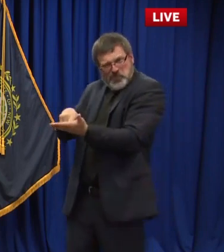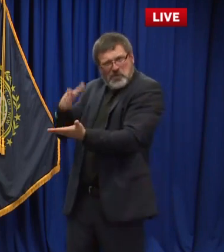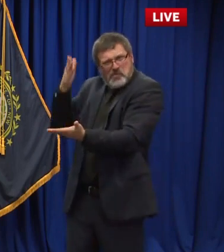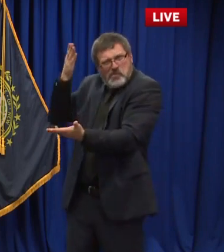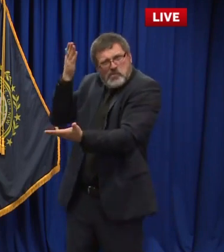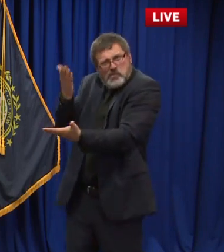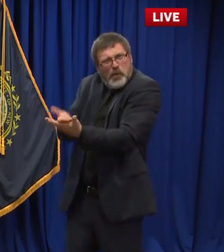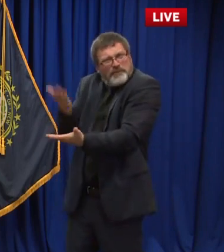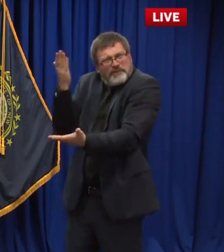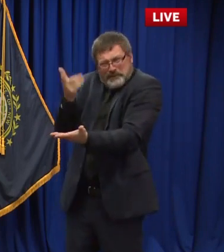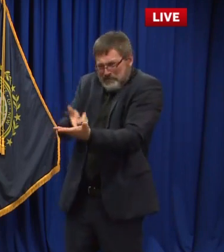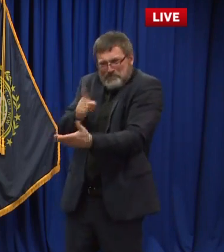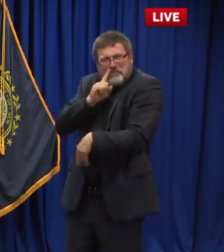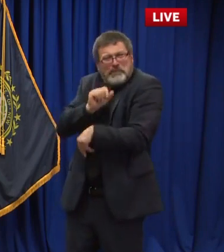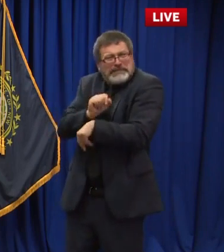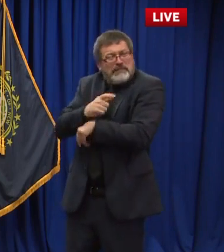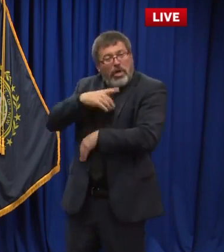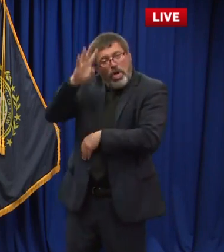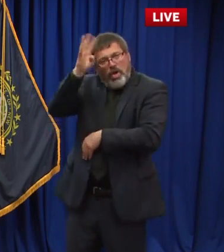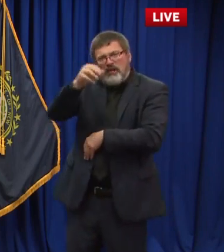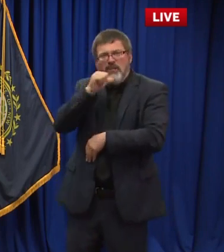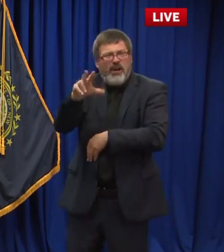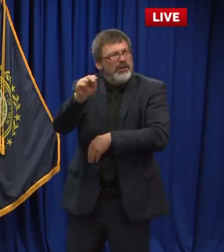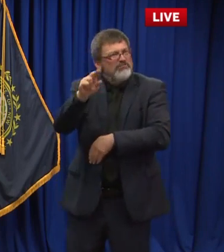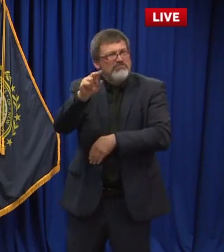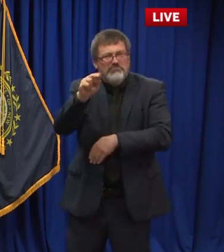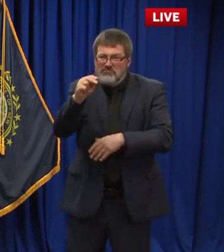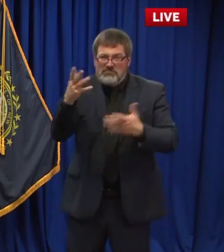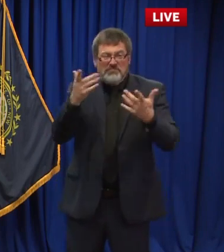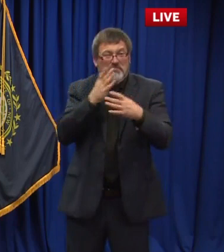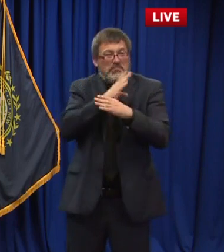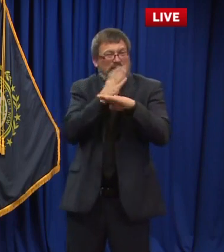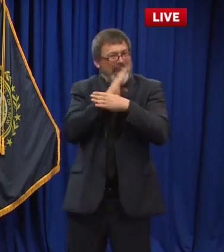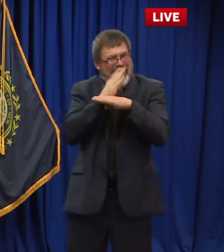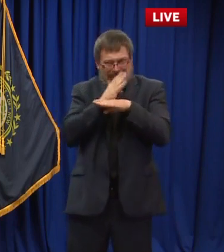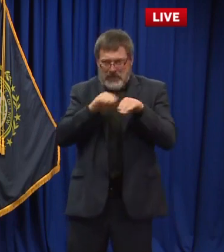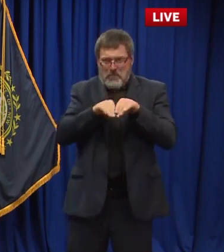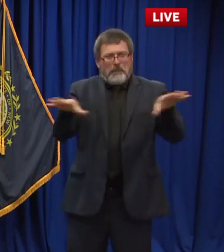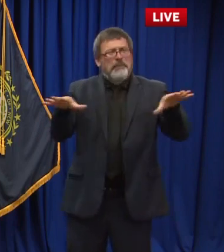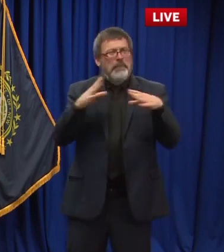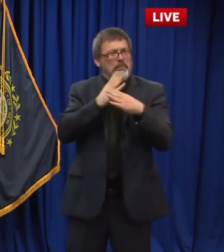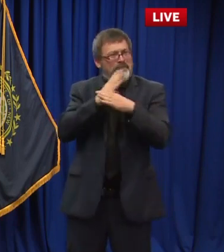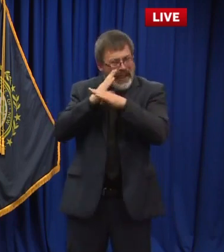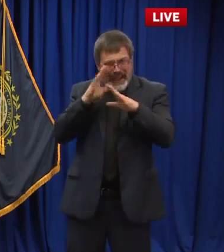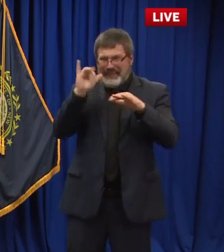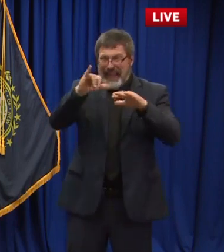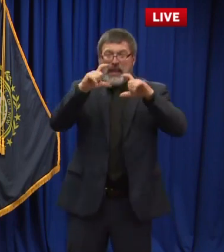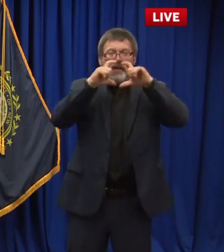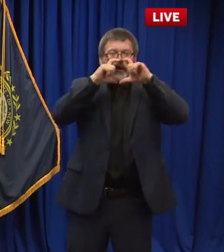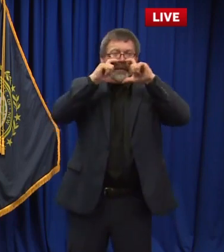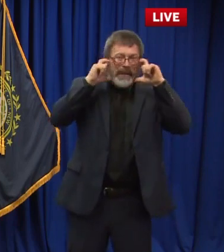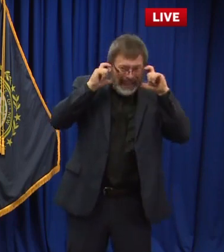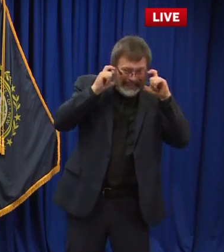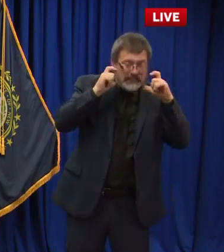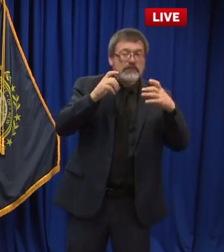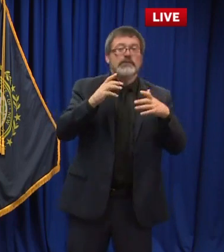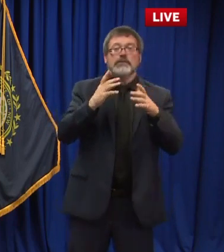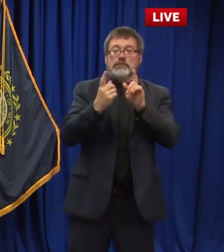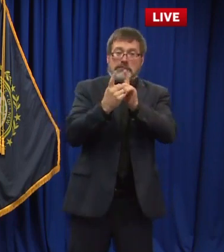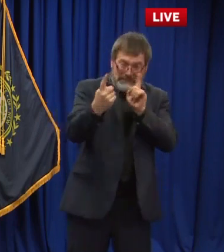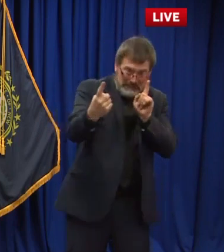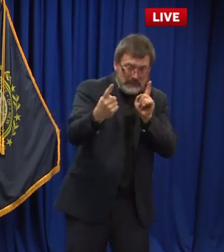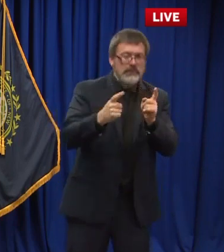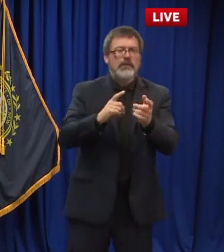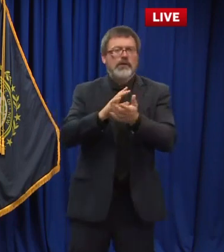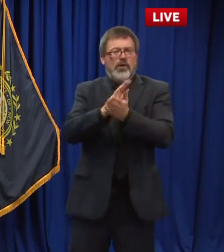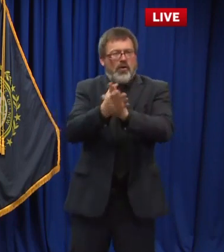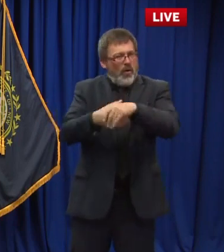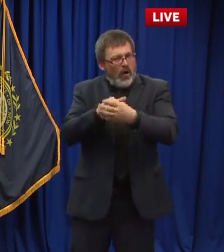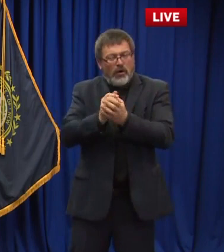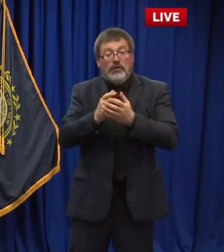NEW EVIDENCE IS EMERGING FOR THE EFFICACY OF CLOTH FACE MASK USE FOR PREVENTING TRANSMISSION OF COVID-19.